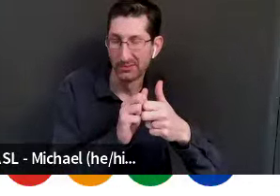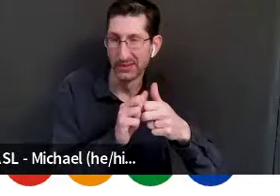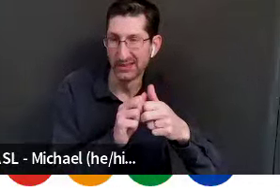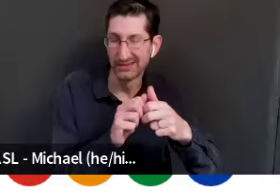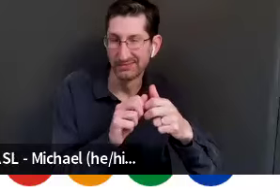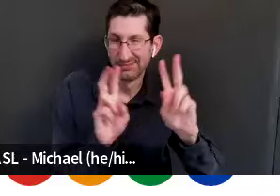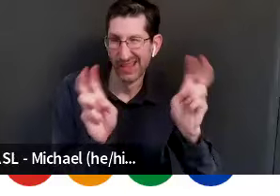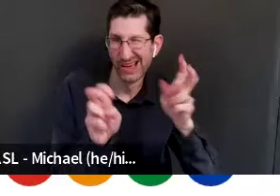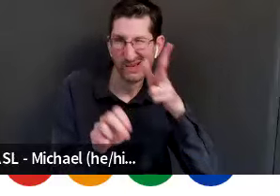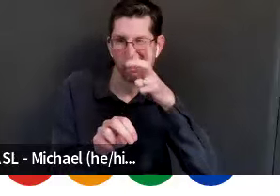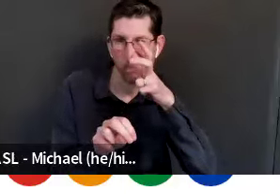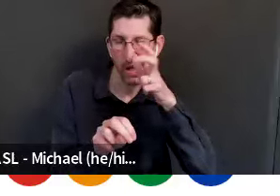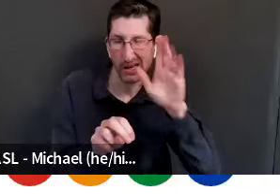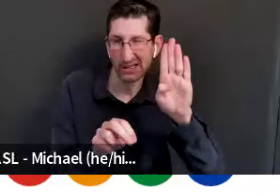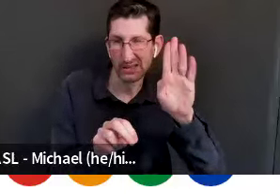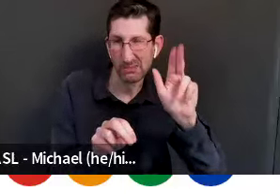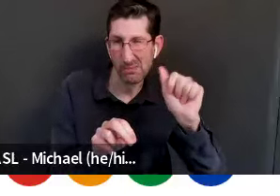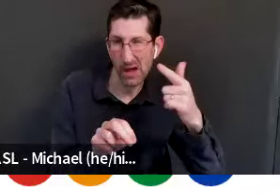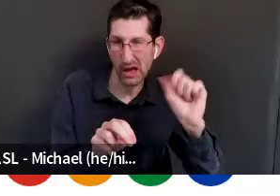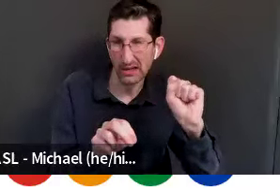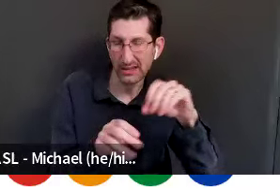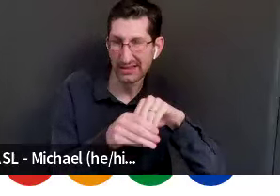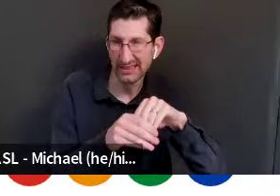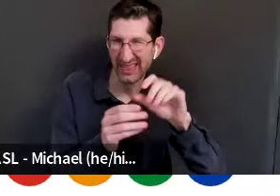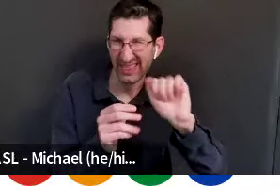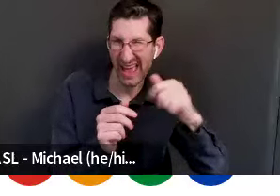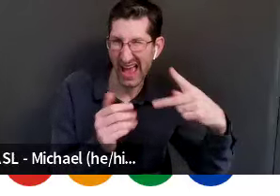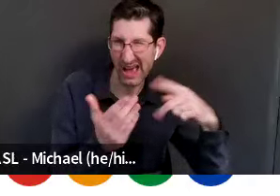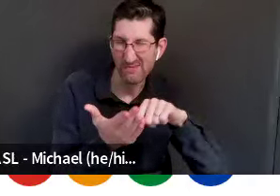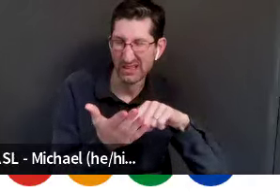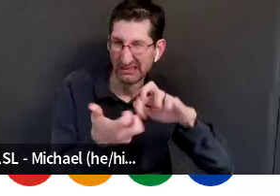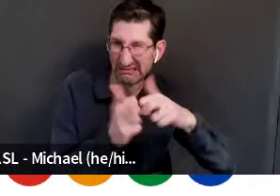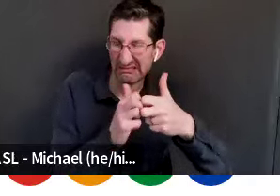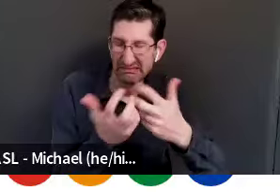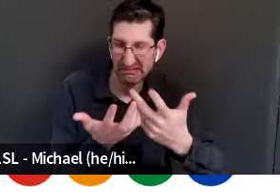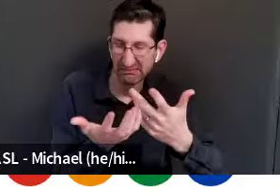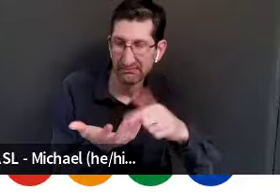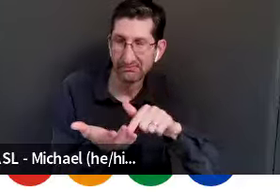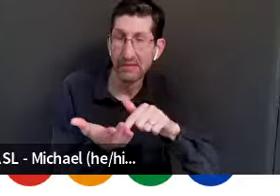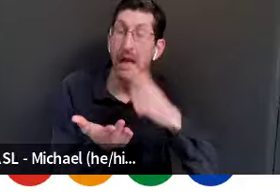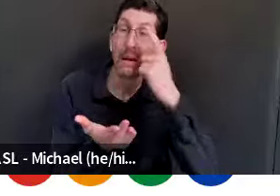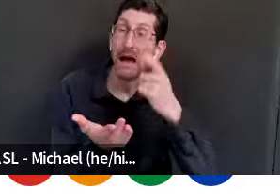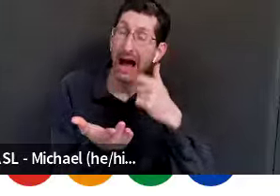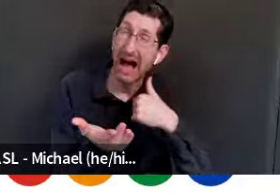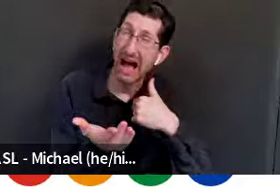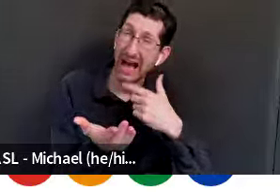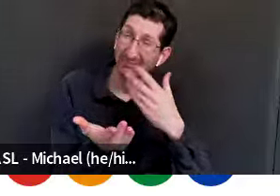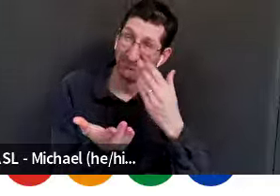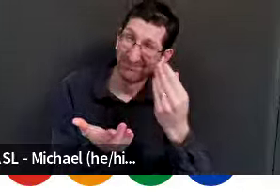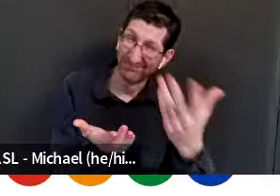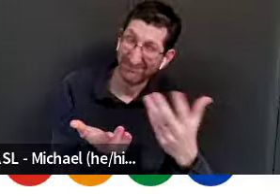OR DEBUG IT?